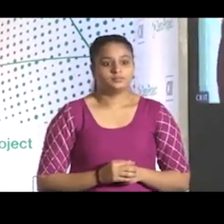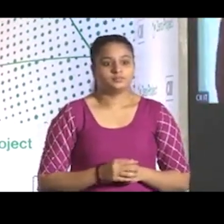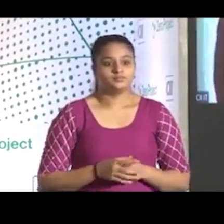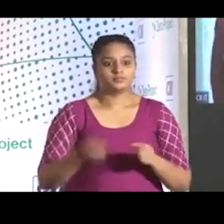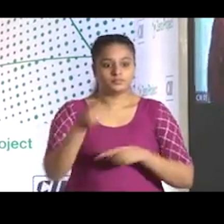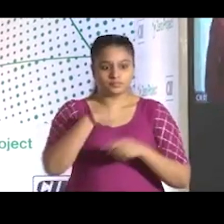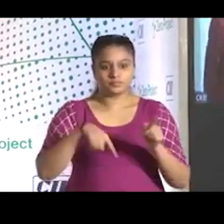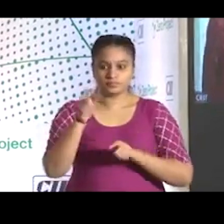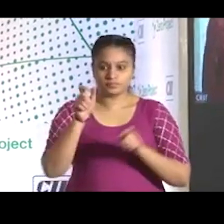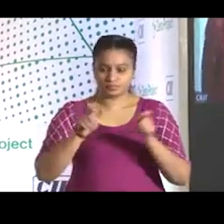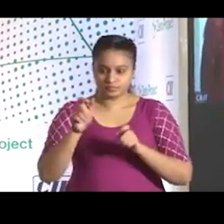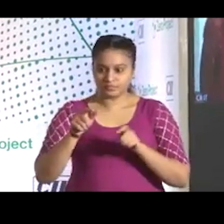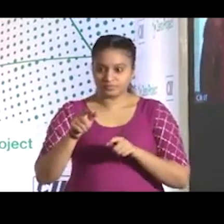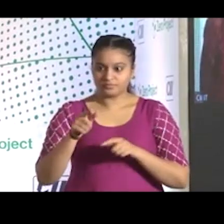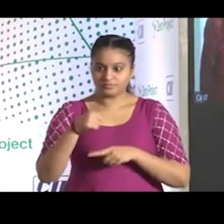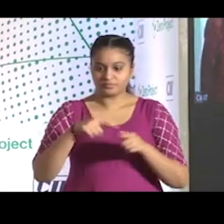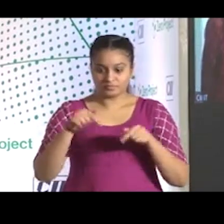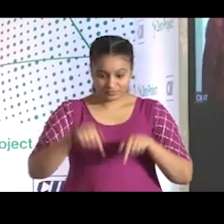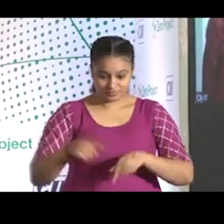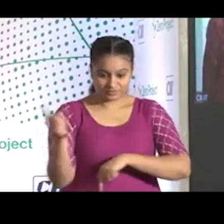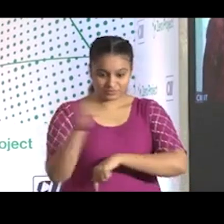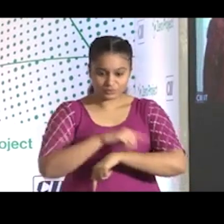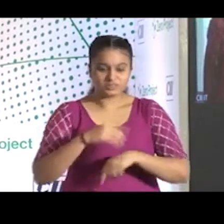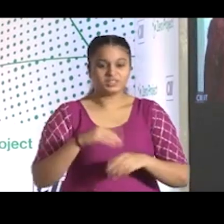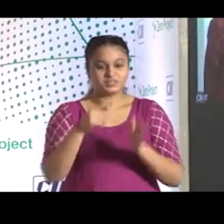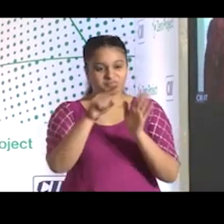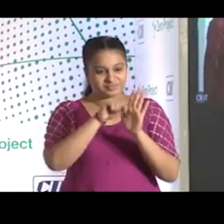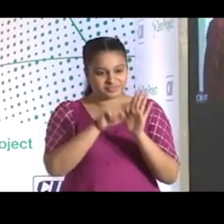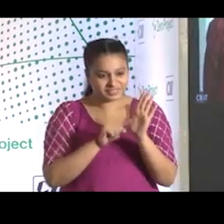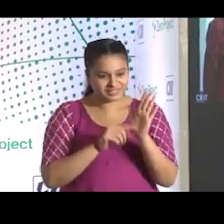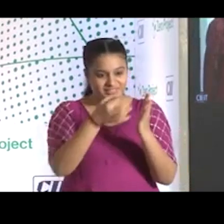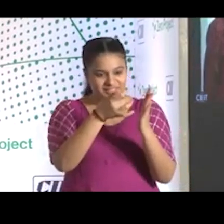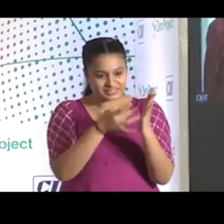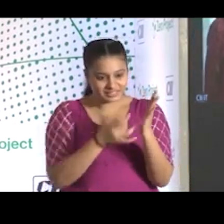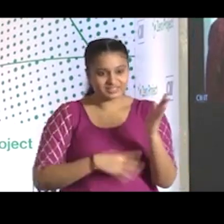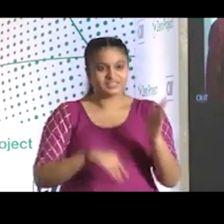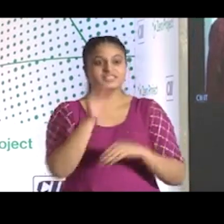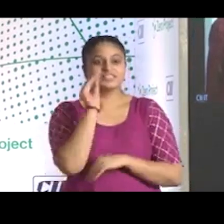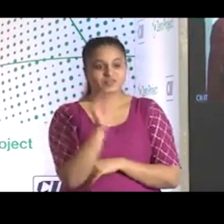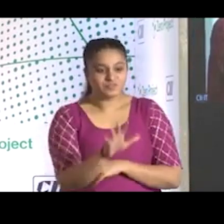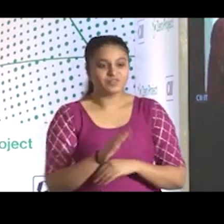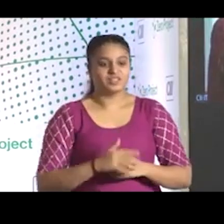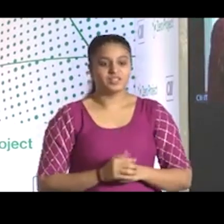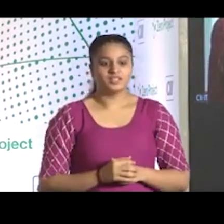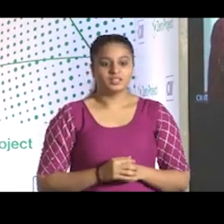of what's happening today, very briefly. Everything that this year project does